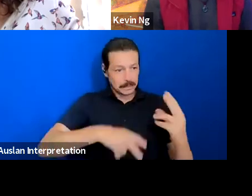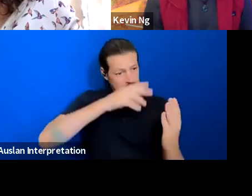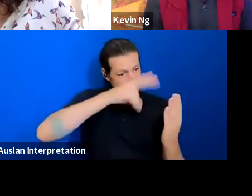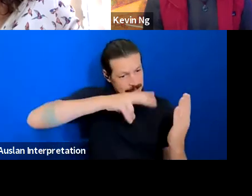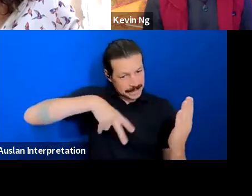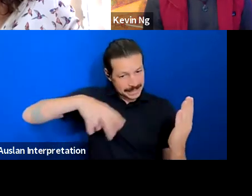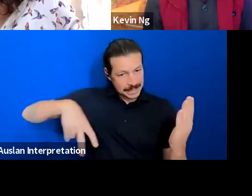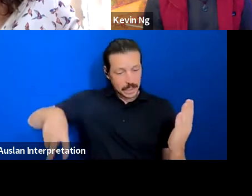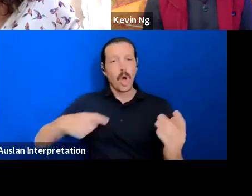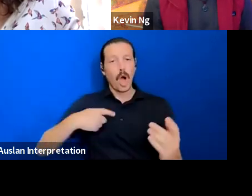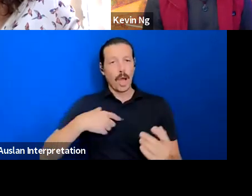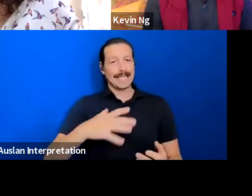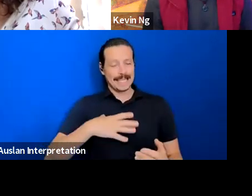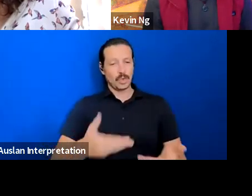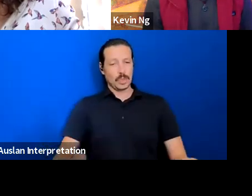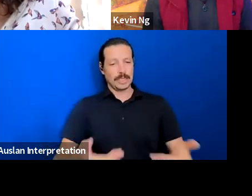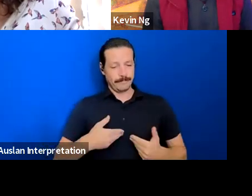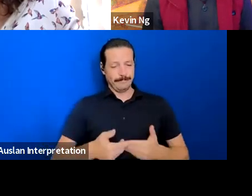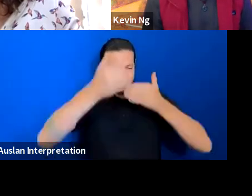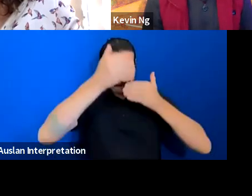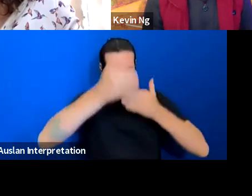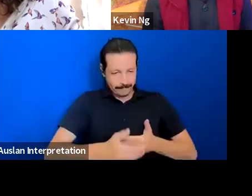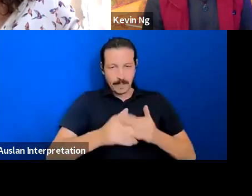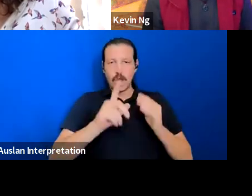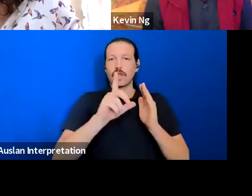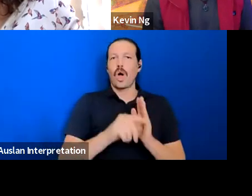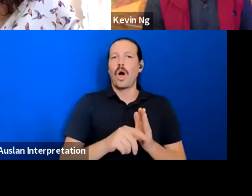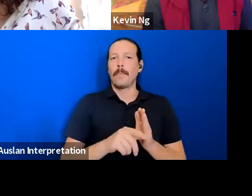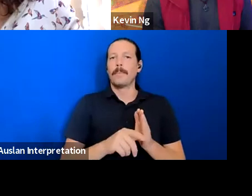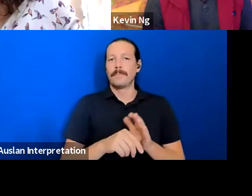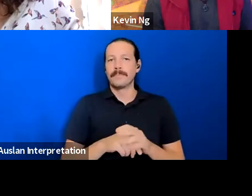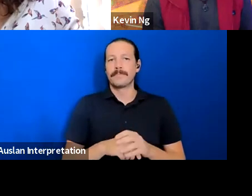of how can I split that like you really do have to give yourself a time limit on each application,